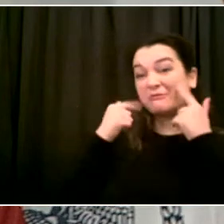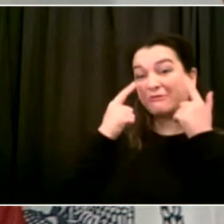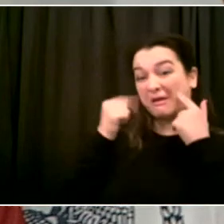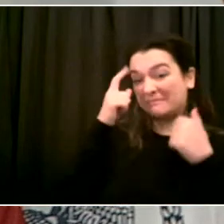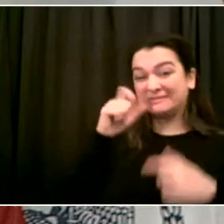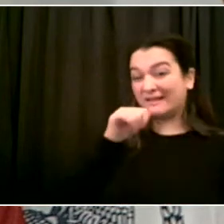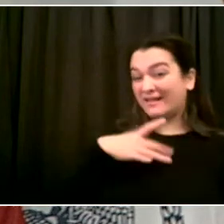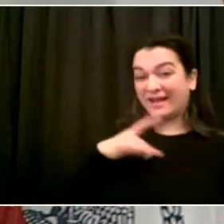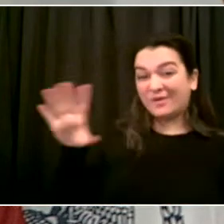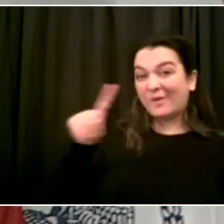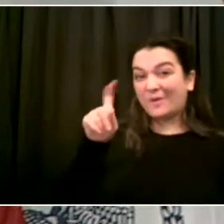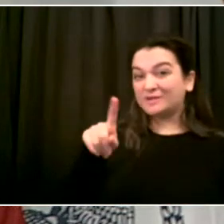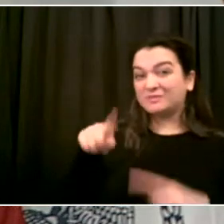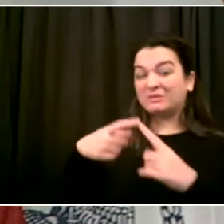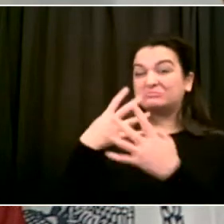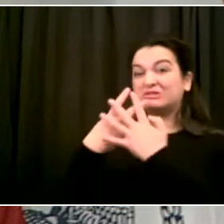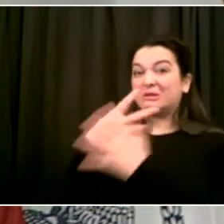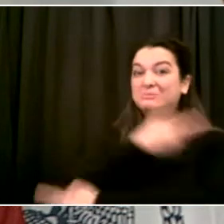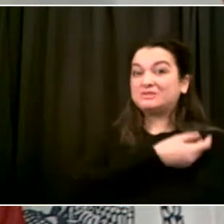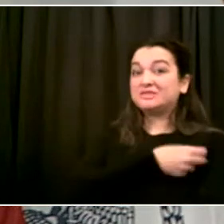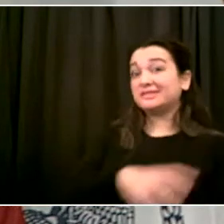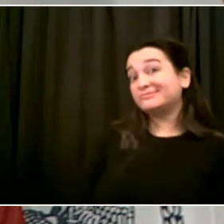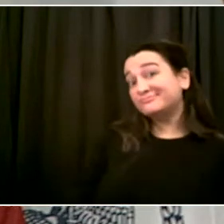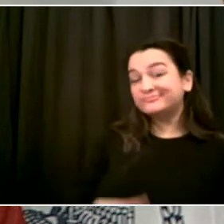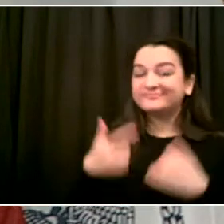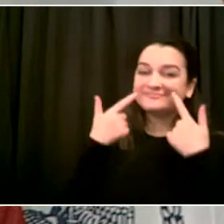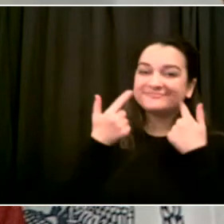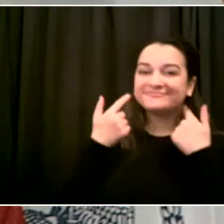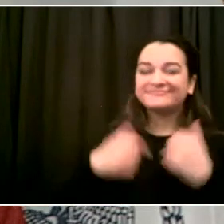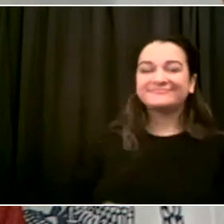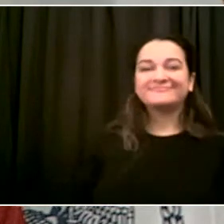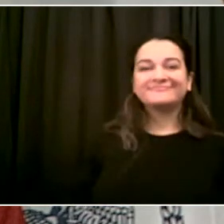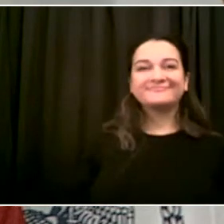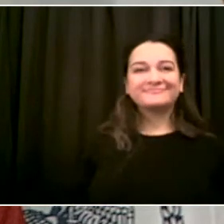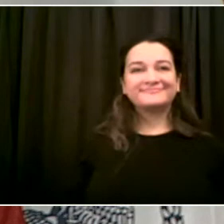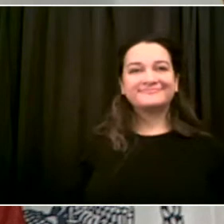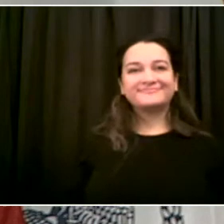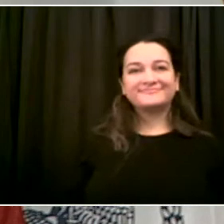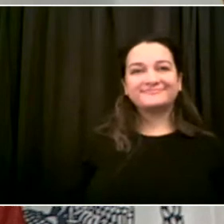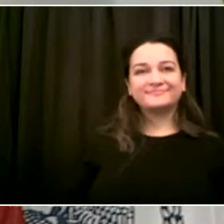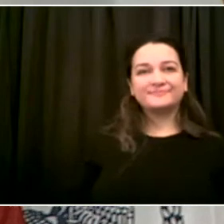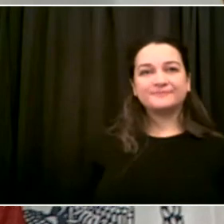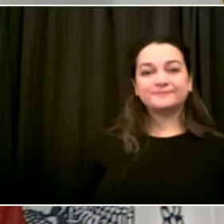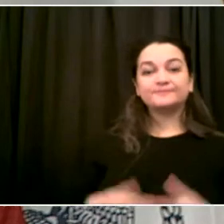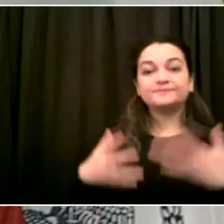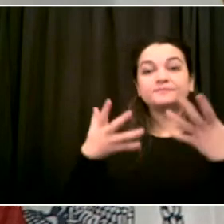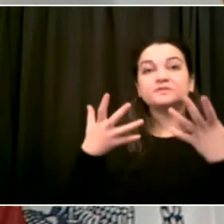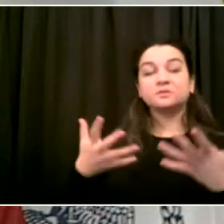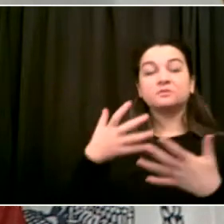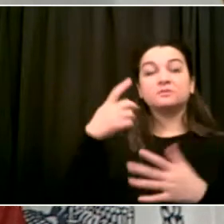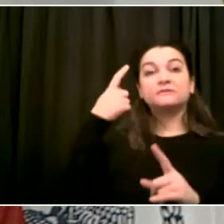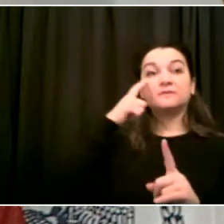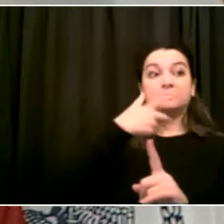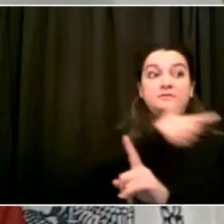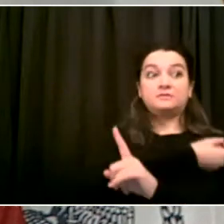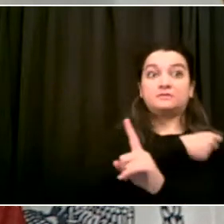LIKED YOUR ESQUTITION, DADAIVD THE GUIDANCE RIGHT NOW AS I UNDERERSTANDDIT